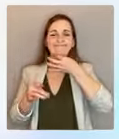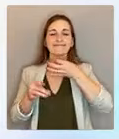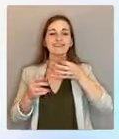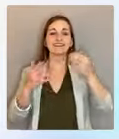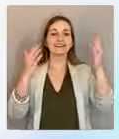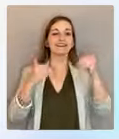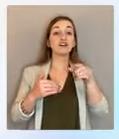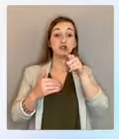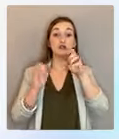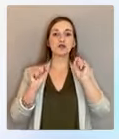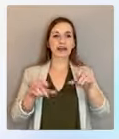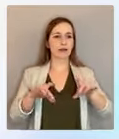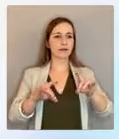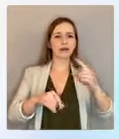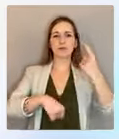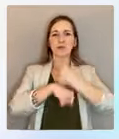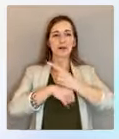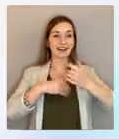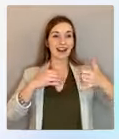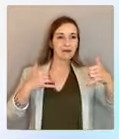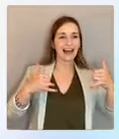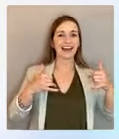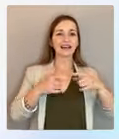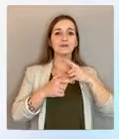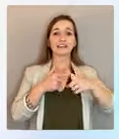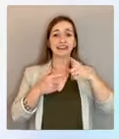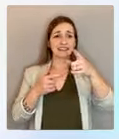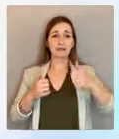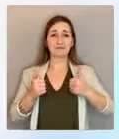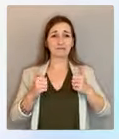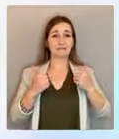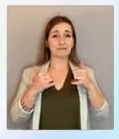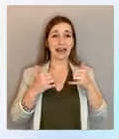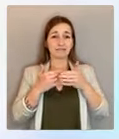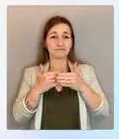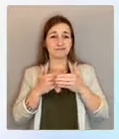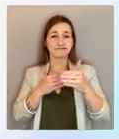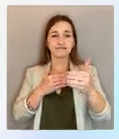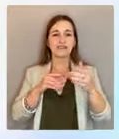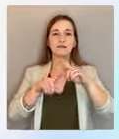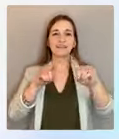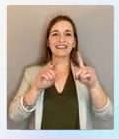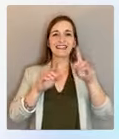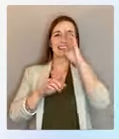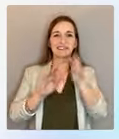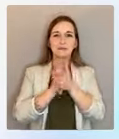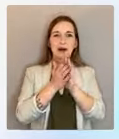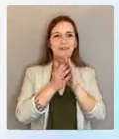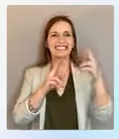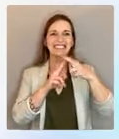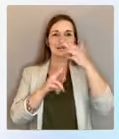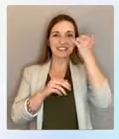that you can pick up in a day, but you could spend your entire life playing and still not be the best. You need good competition.